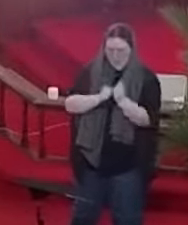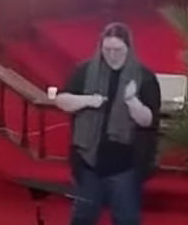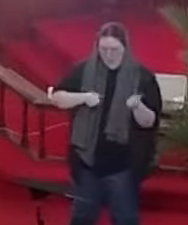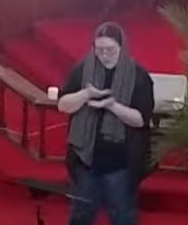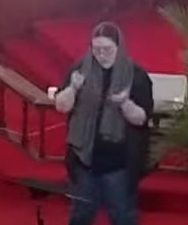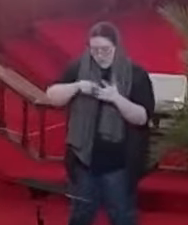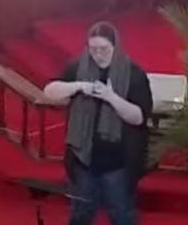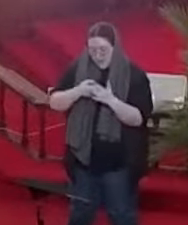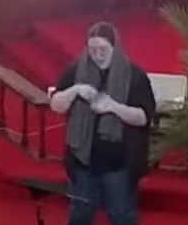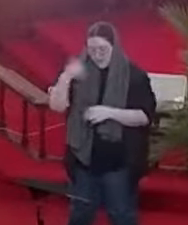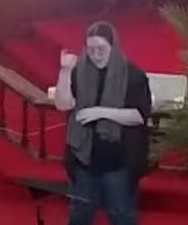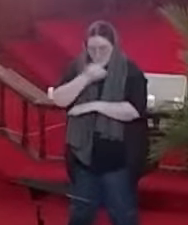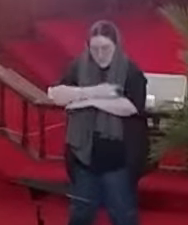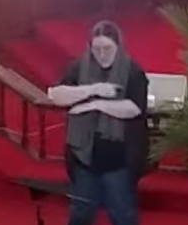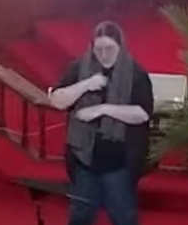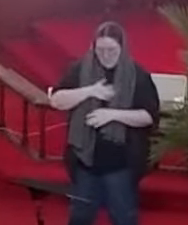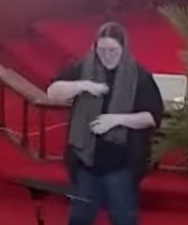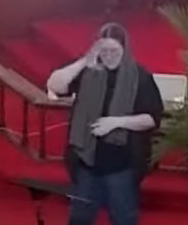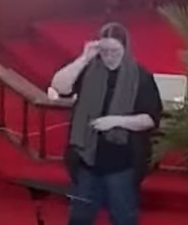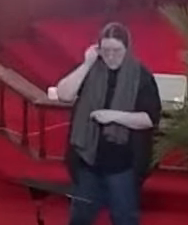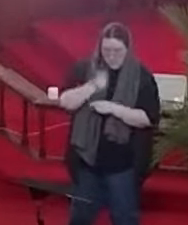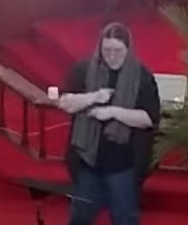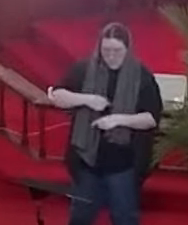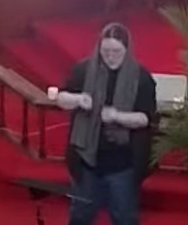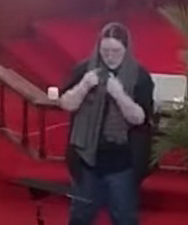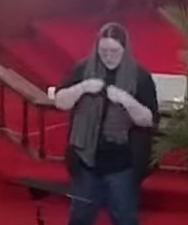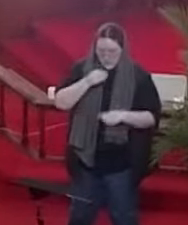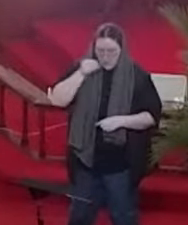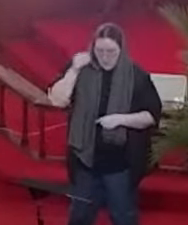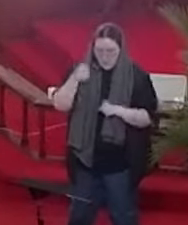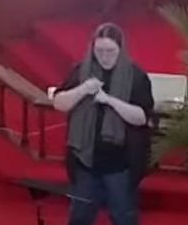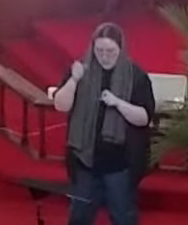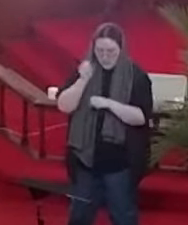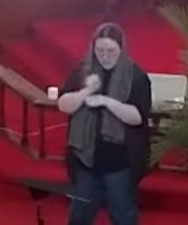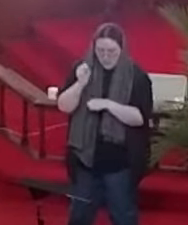It all began one day as my brother was coming home from work.